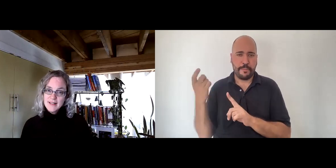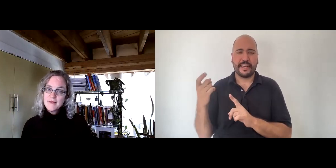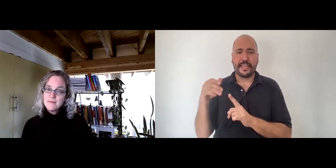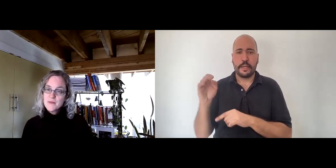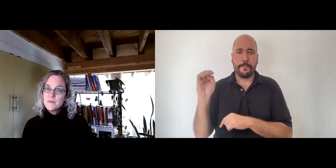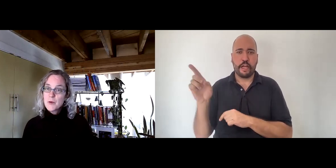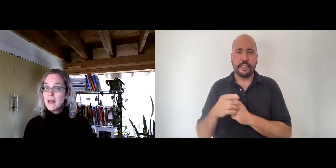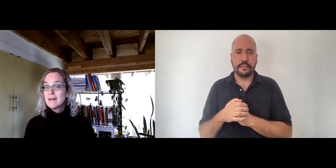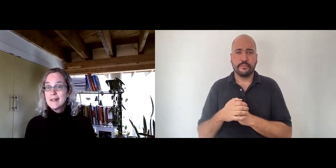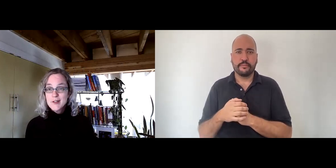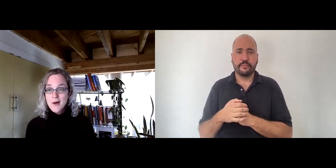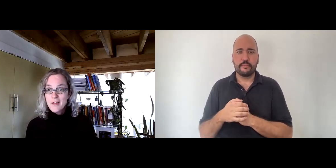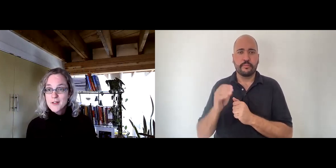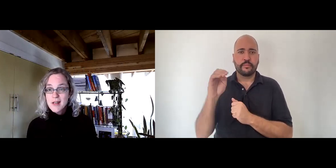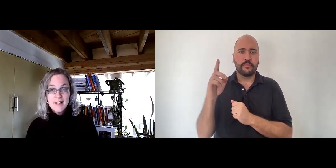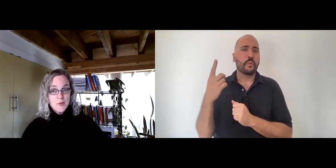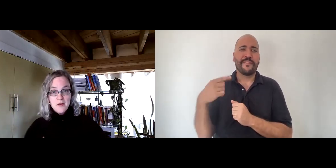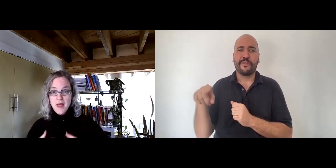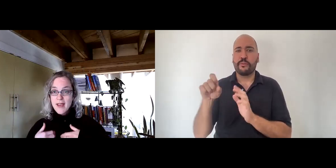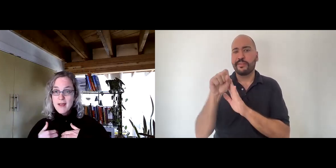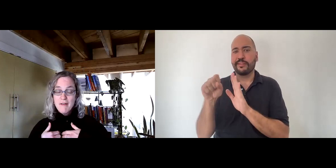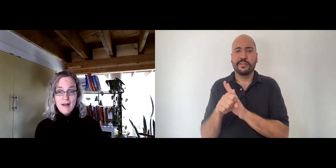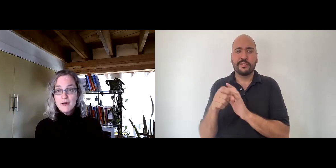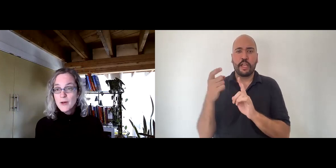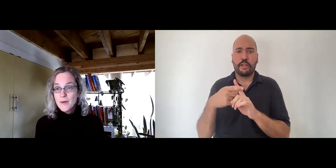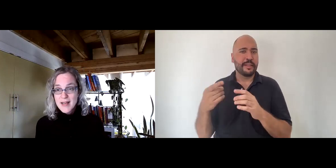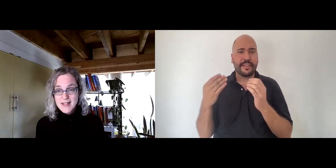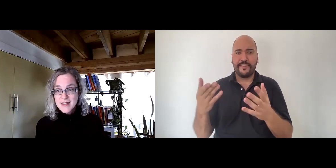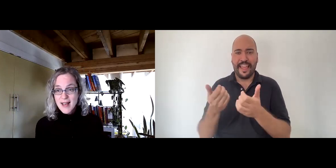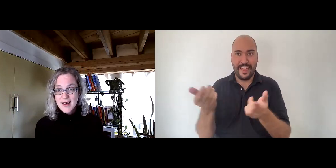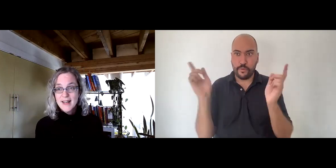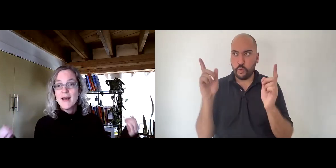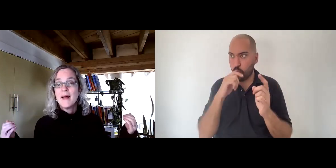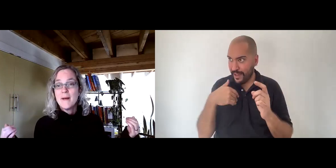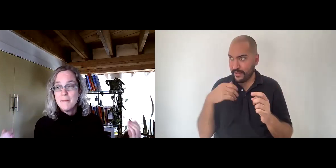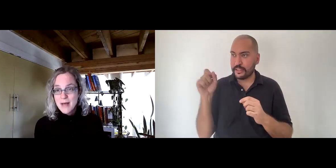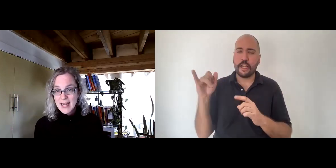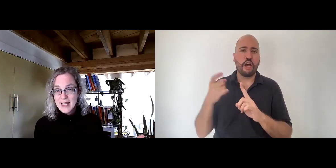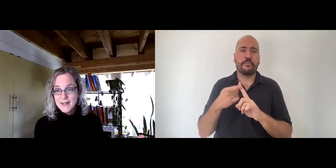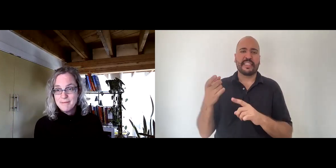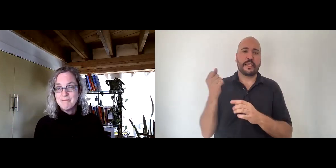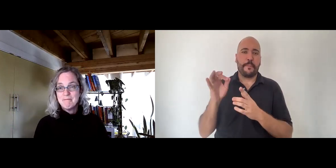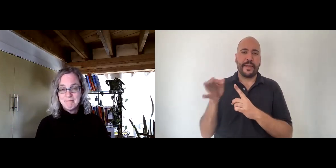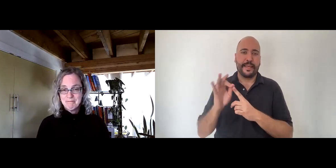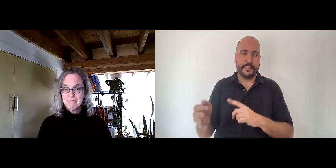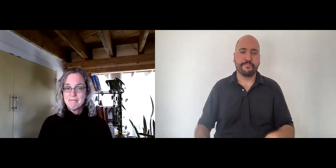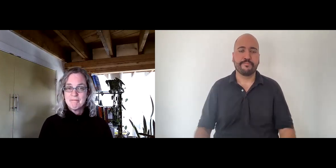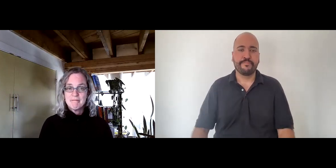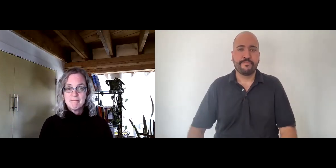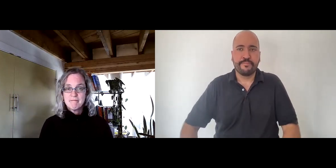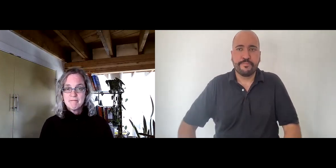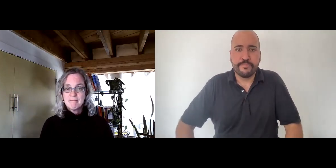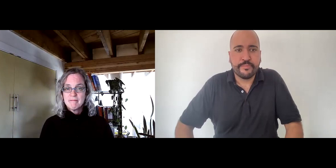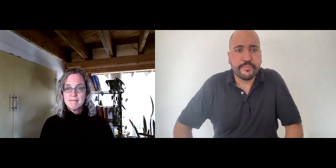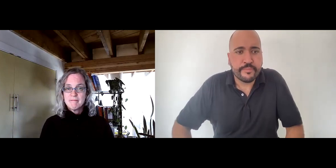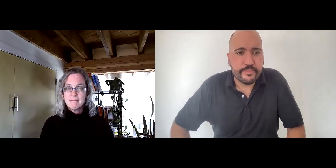So Maryland is one of those states where they give everyone with SSI Medicaid.